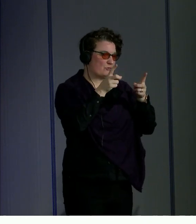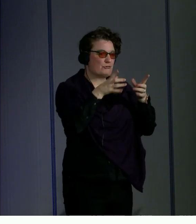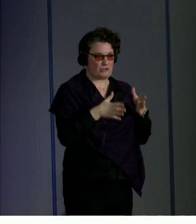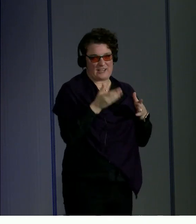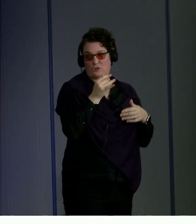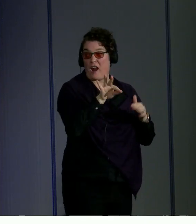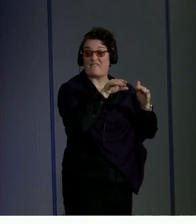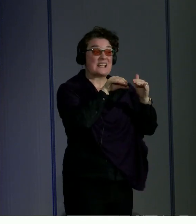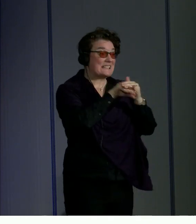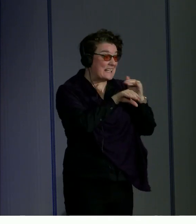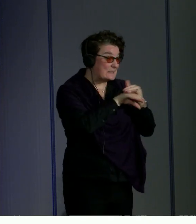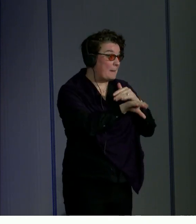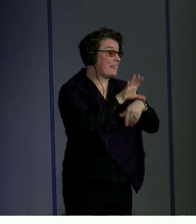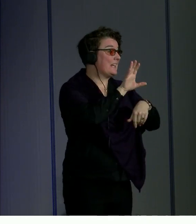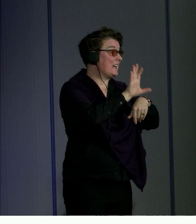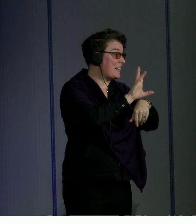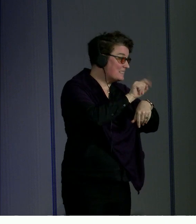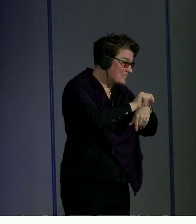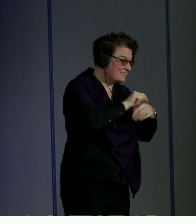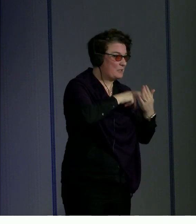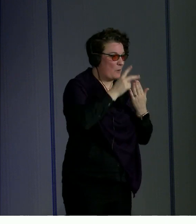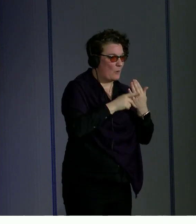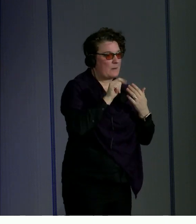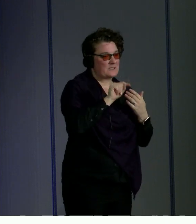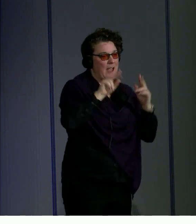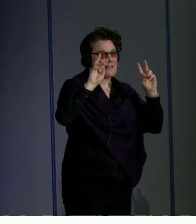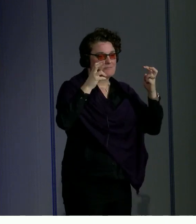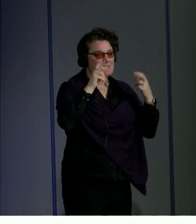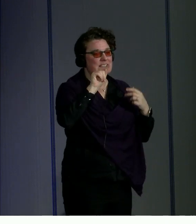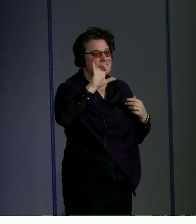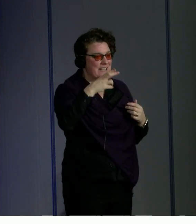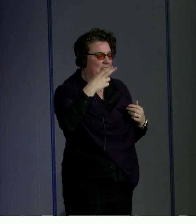of accessibility consulting for Tech For All. >> CATHERINE SCHMITT WHITAKER: We're for Tech